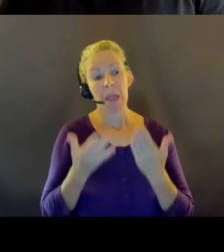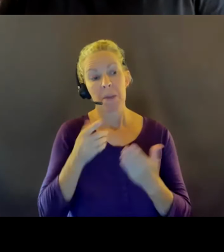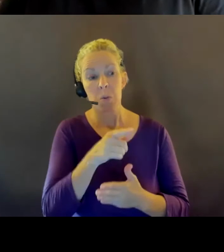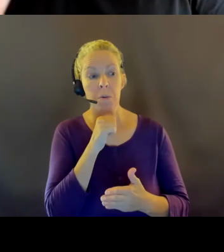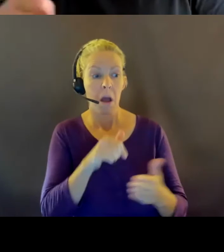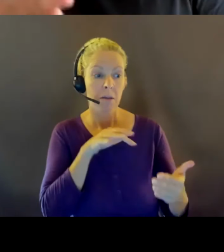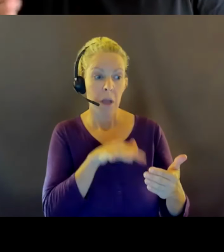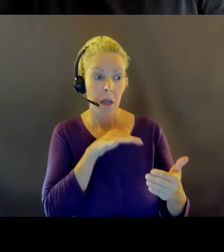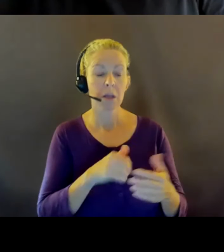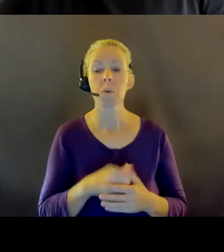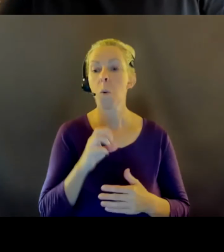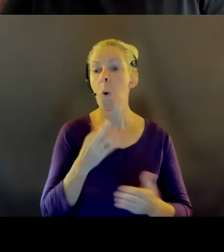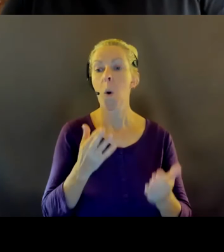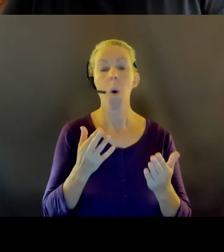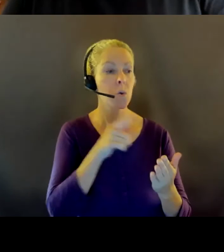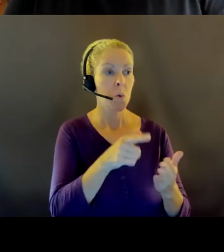because I failed on four provinces.